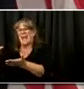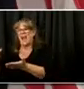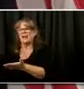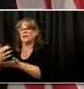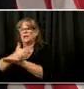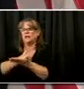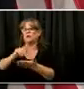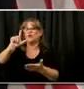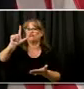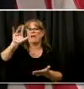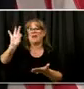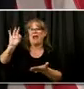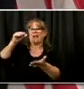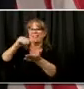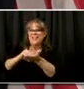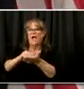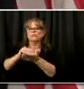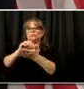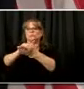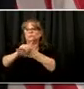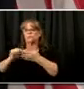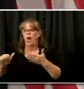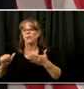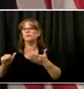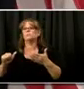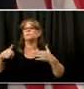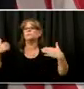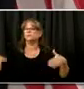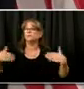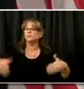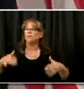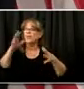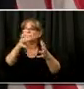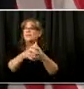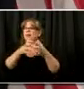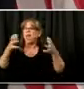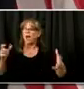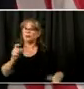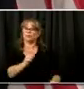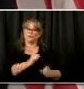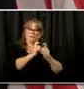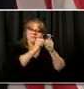over 68 000 transactions and i understand that many other companies in the cannabis industry